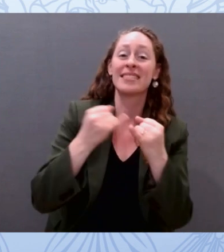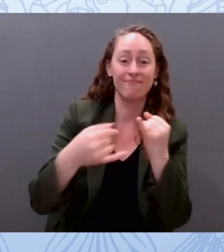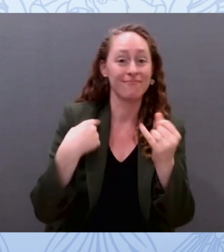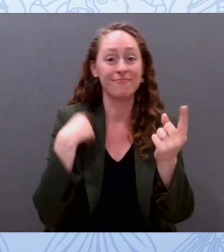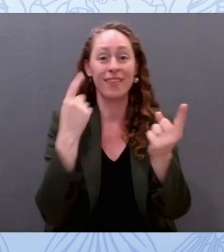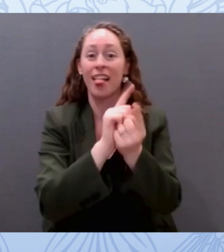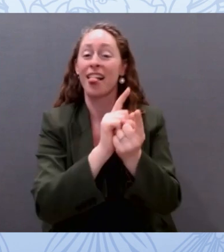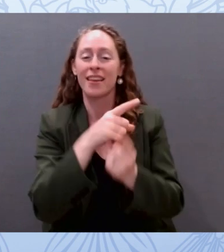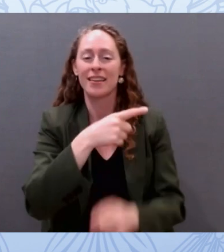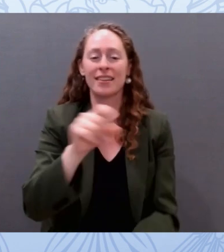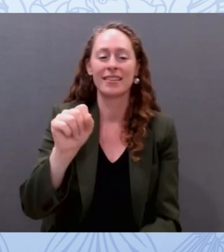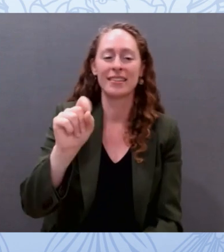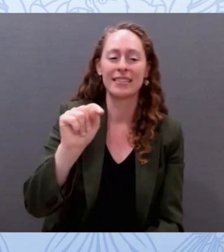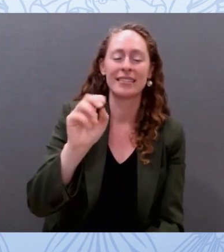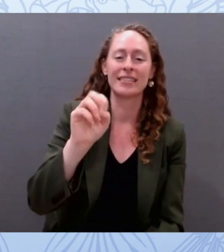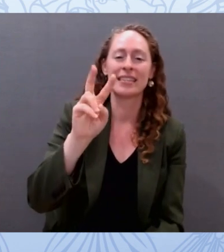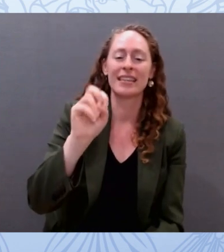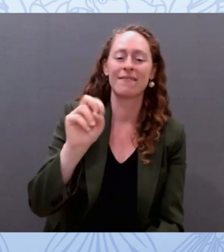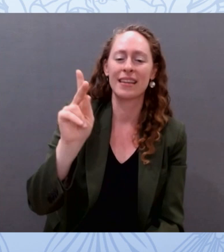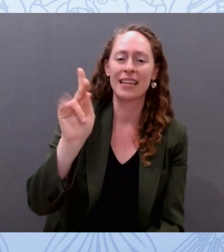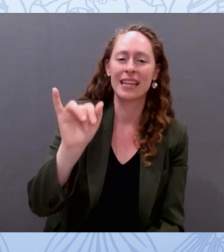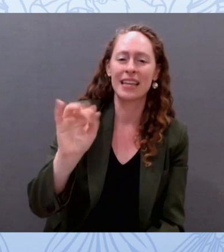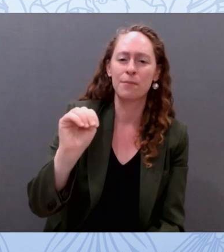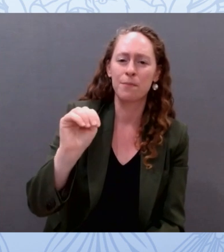Oh, there you are. See? Good. Come on. Let them see you.